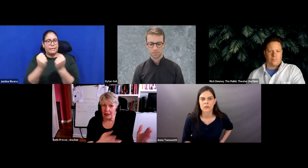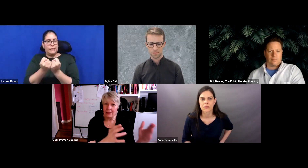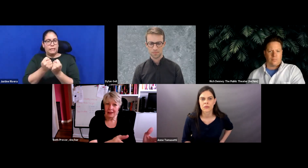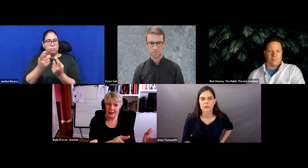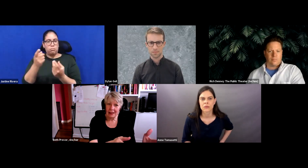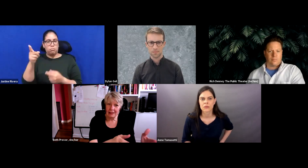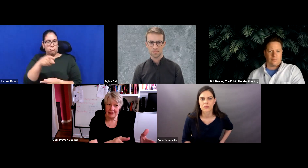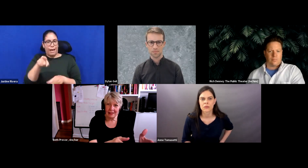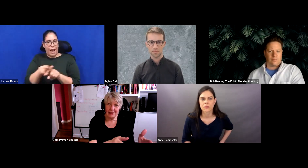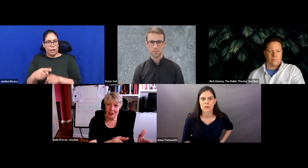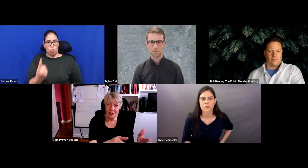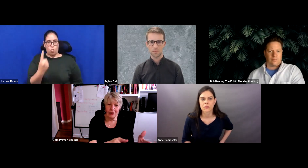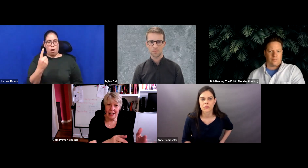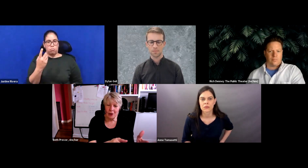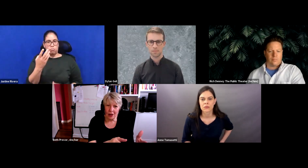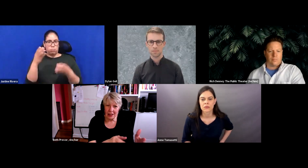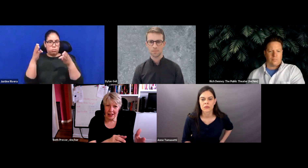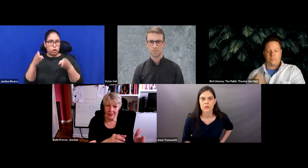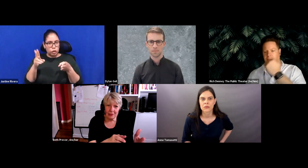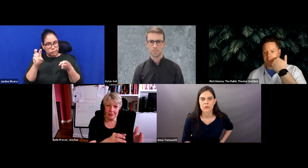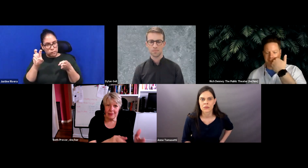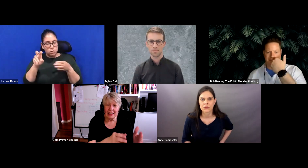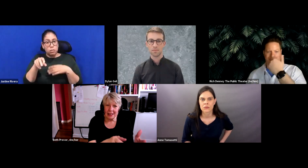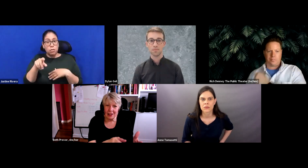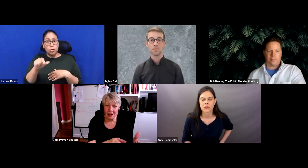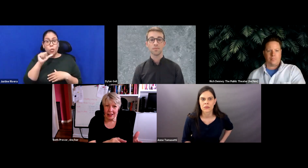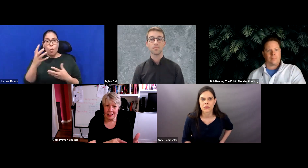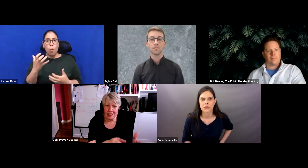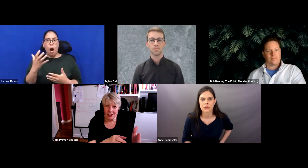but you don't ever want to kind of mislead the audience to just